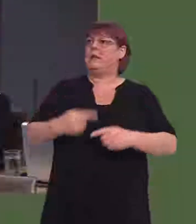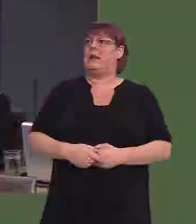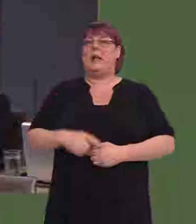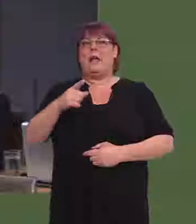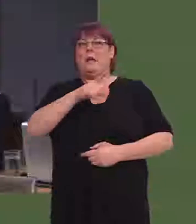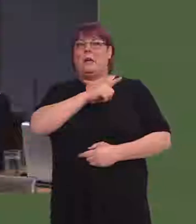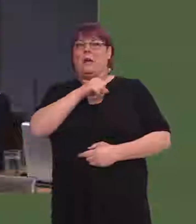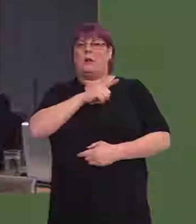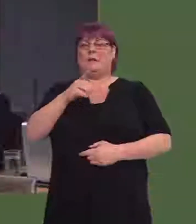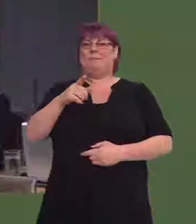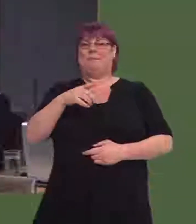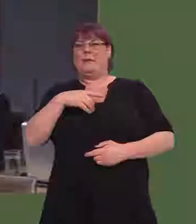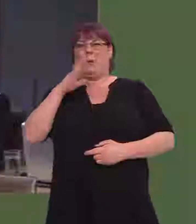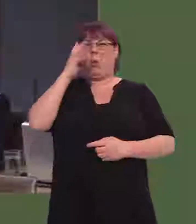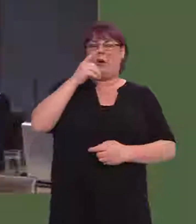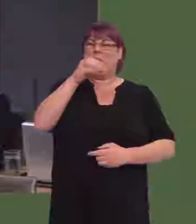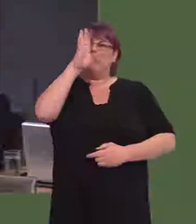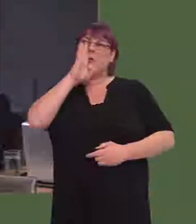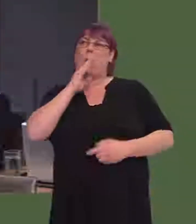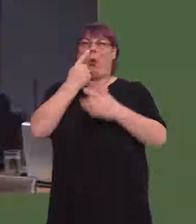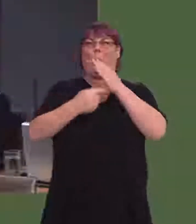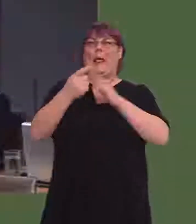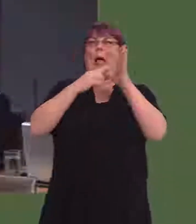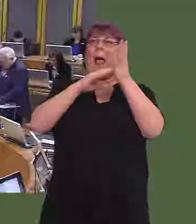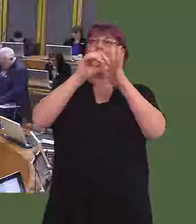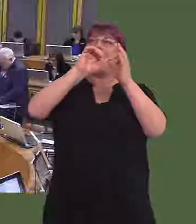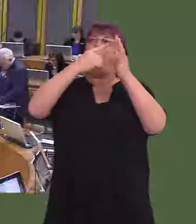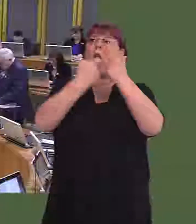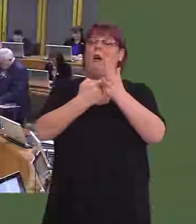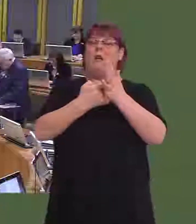as amber. So, when will the Government look at this, because lives truly are at stake?